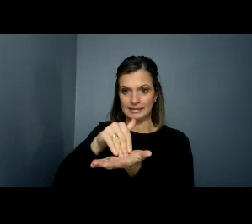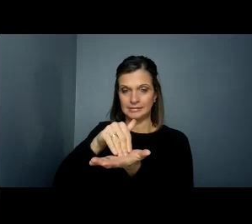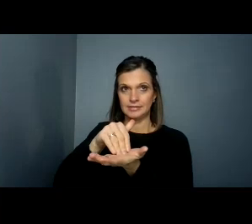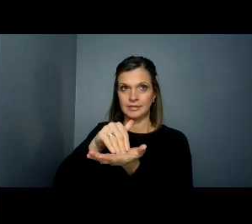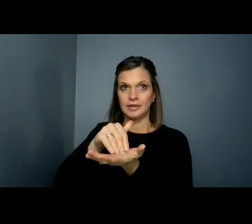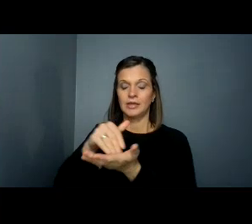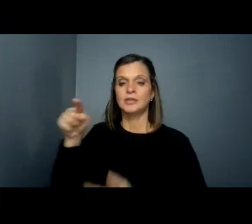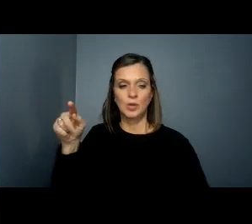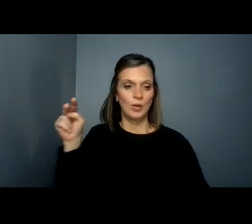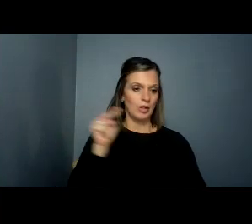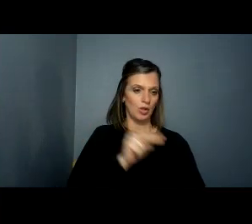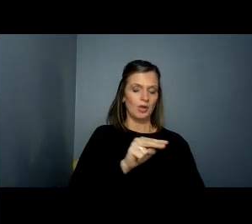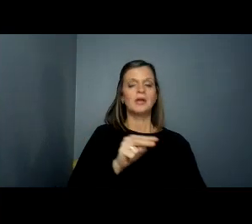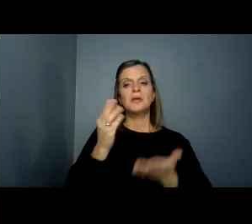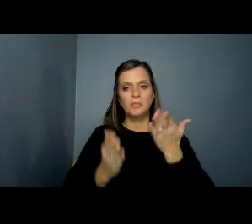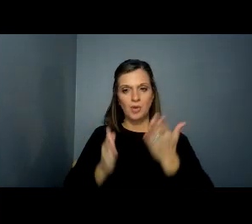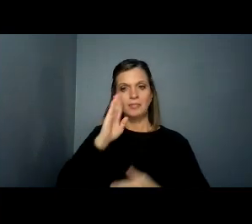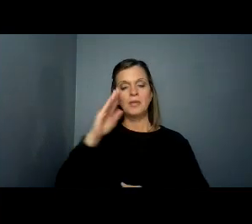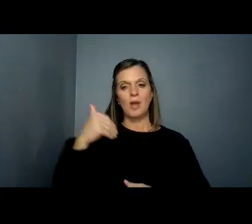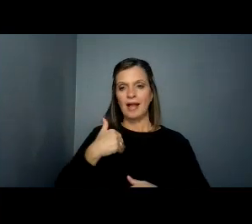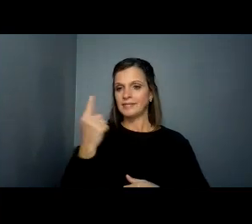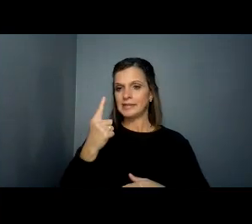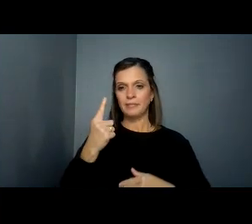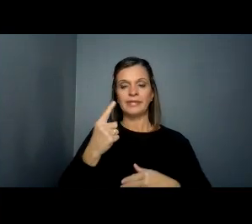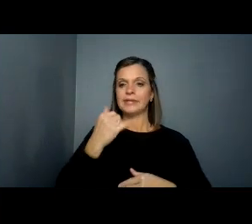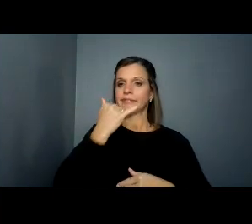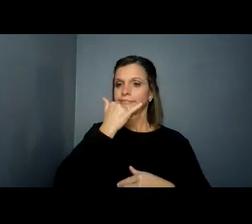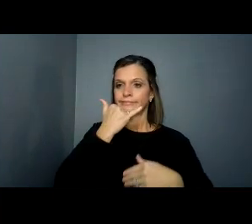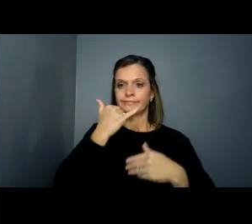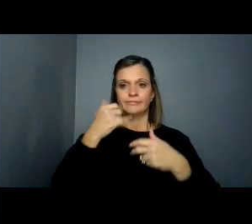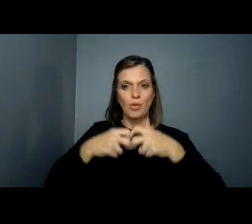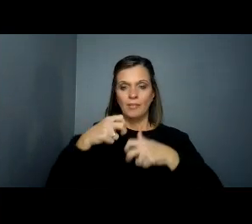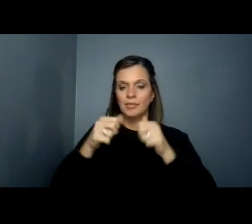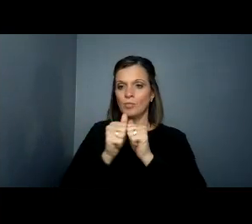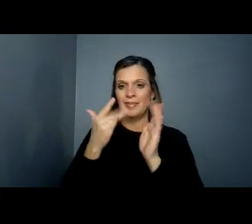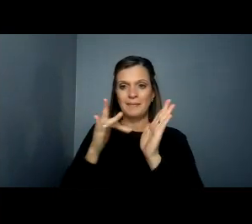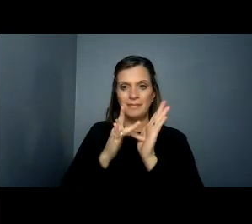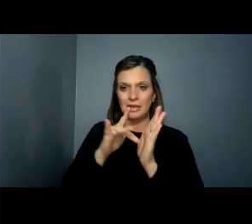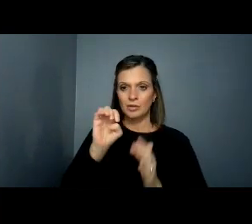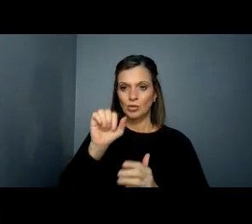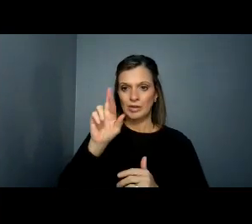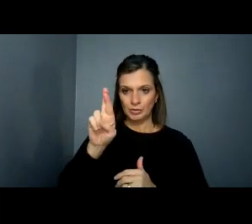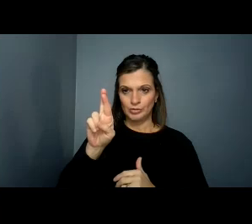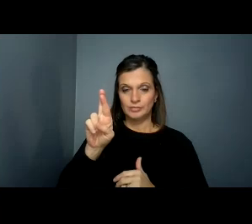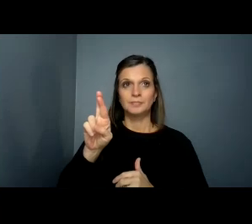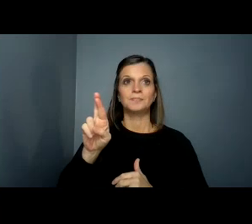the middle ear. And we do. Or in the year somewhere. So here's what it is.